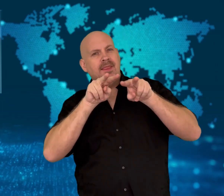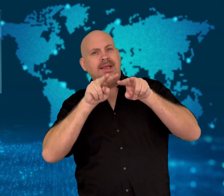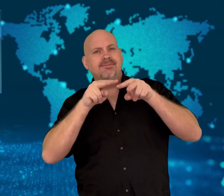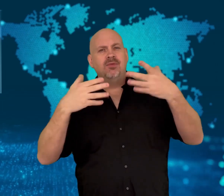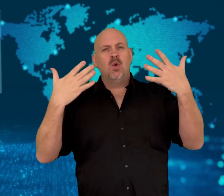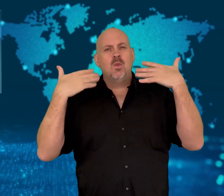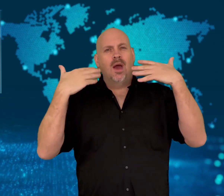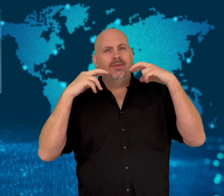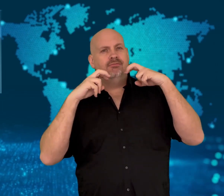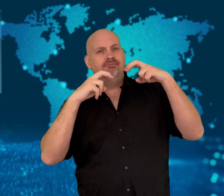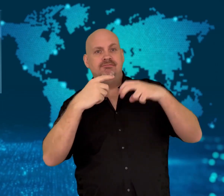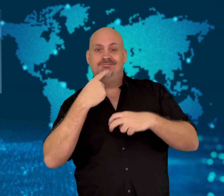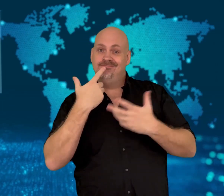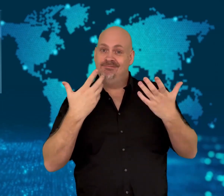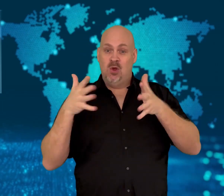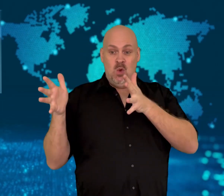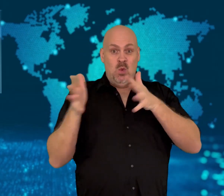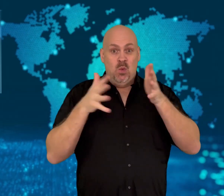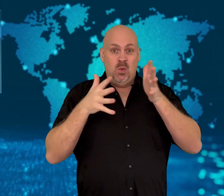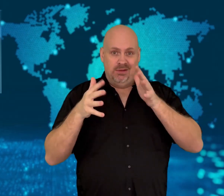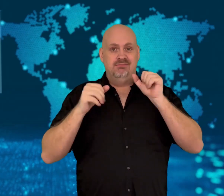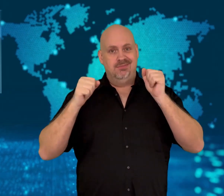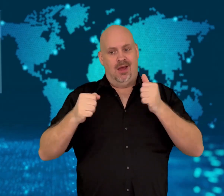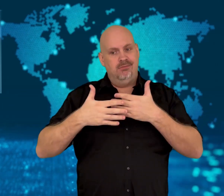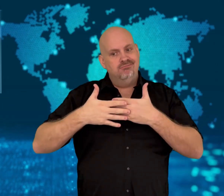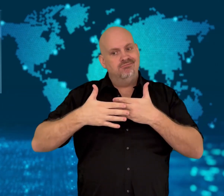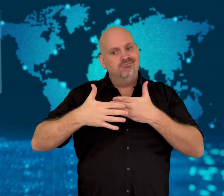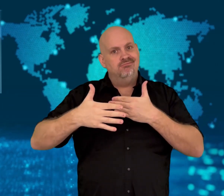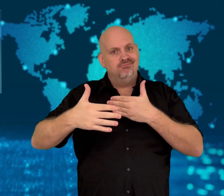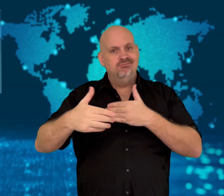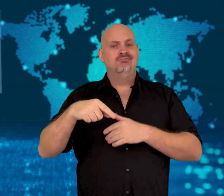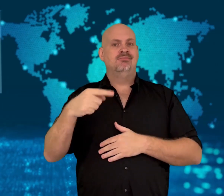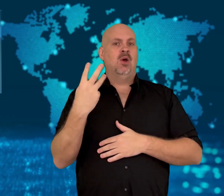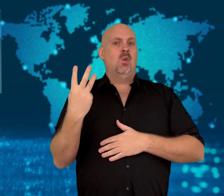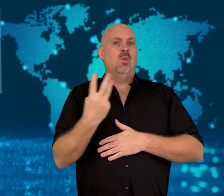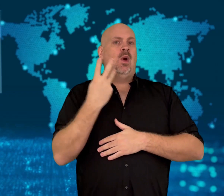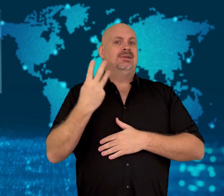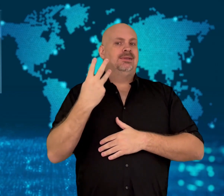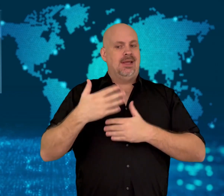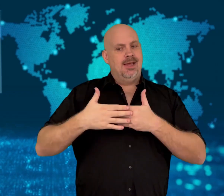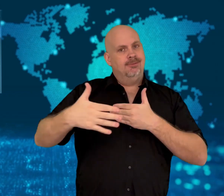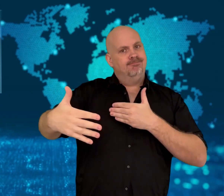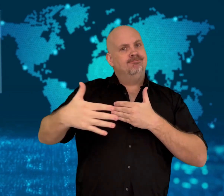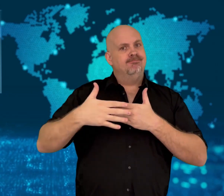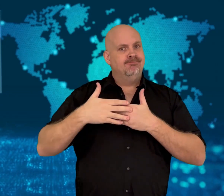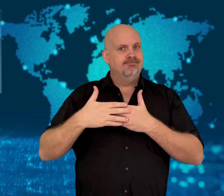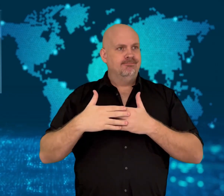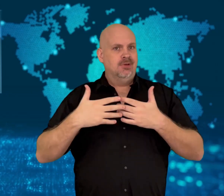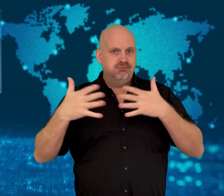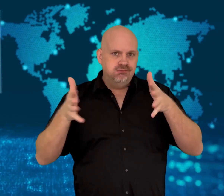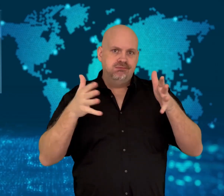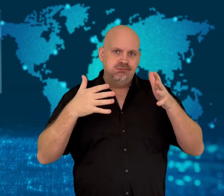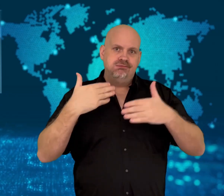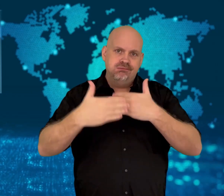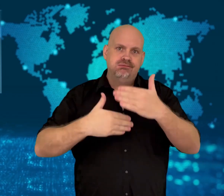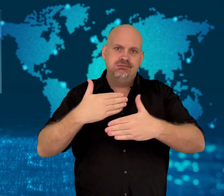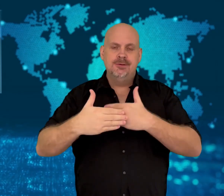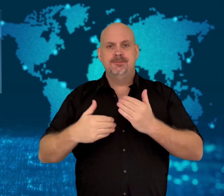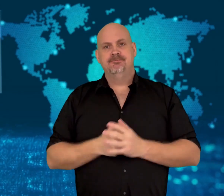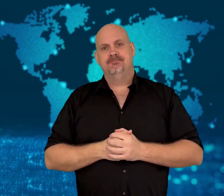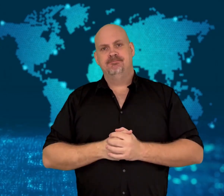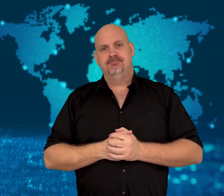Forecasters have warned the winds could last until Wednesday.